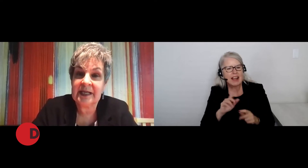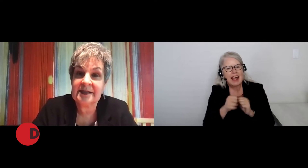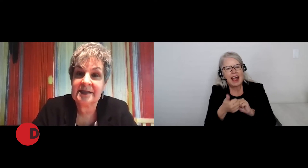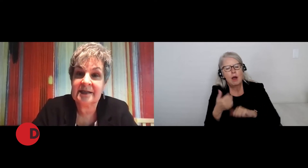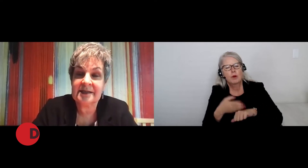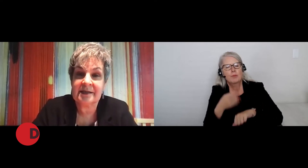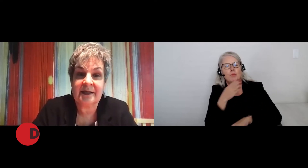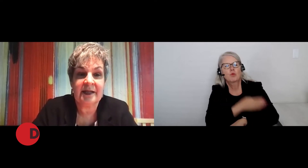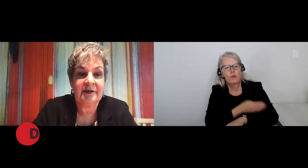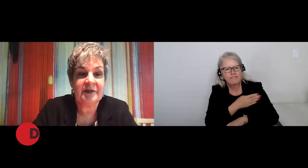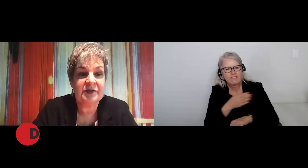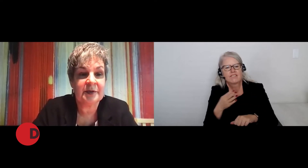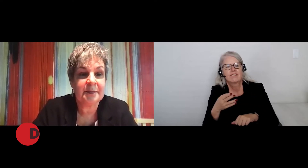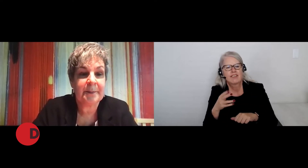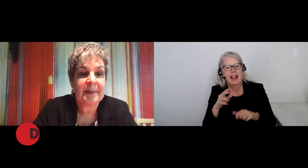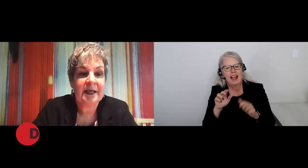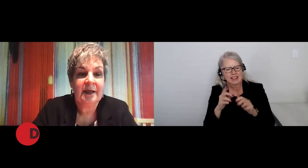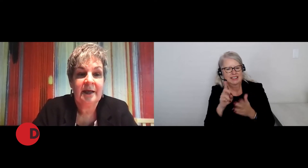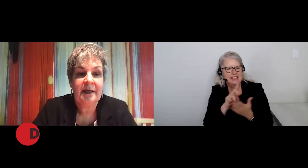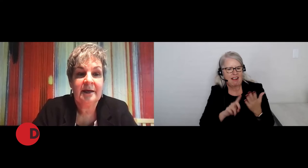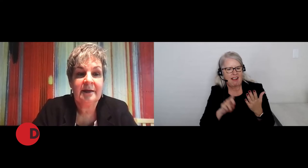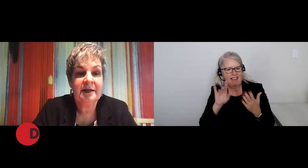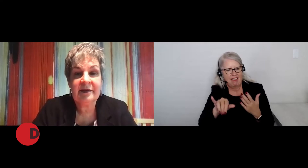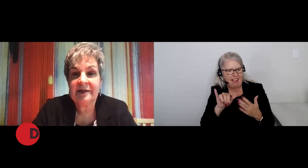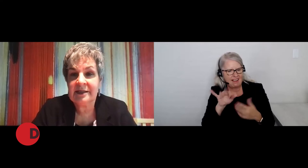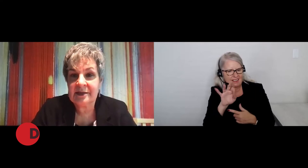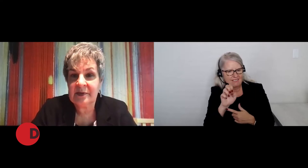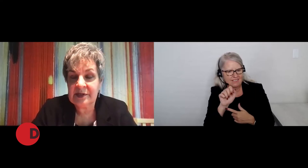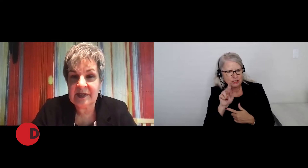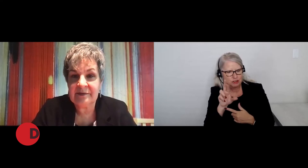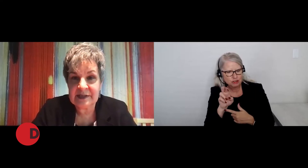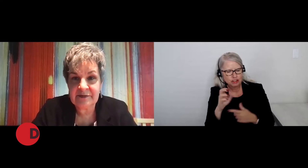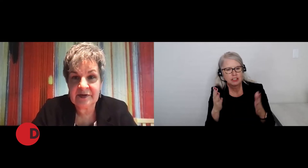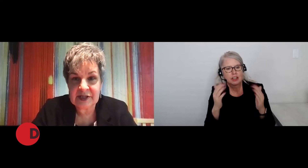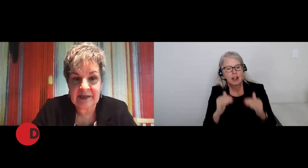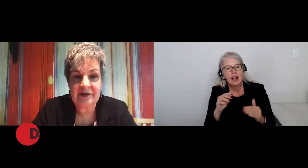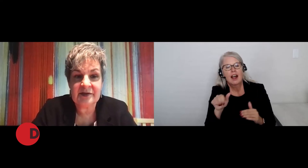improving our design and features.